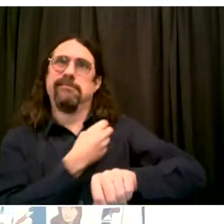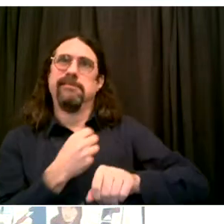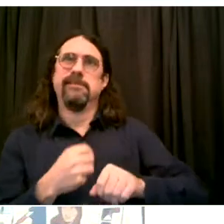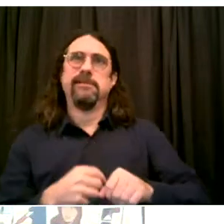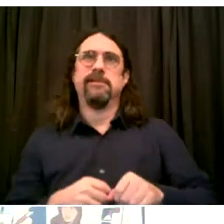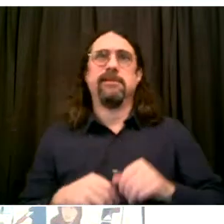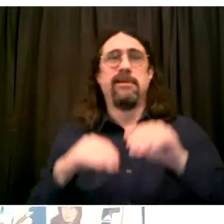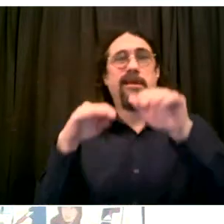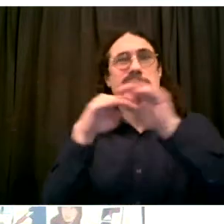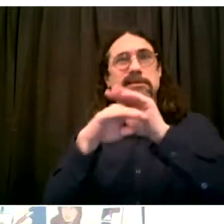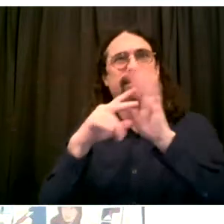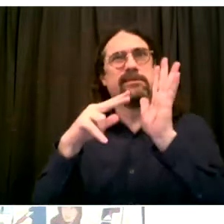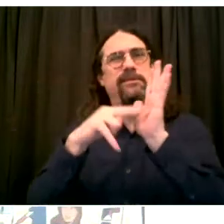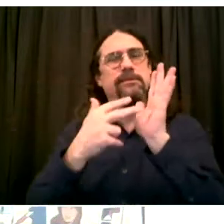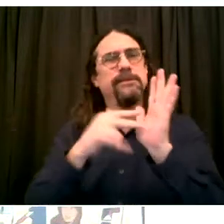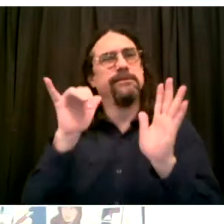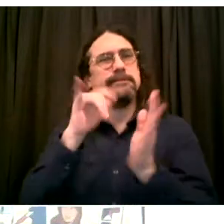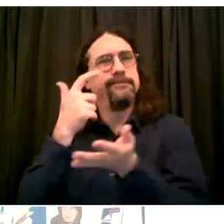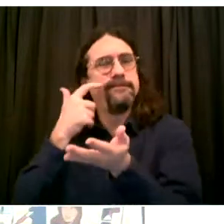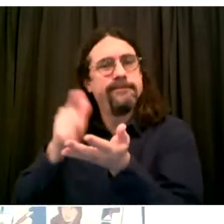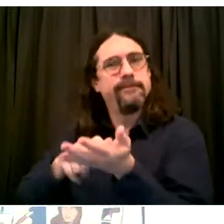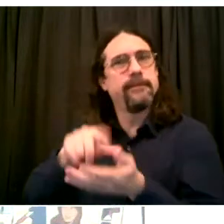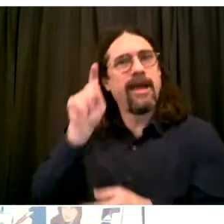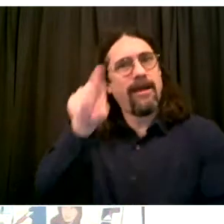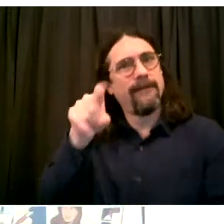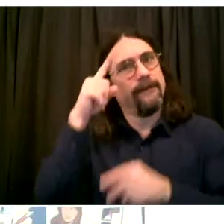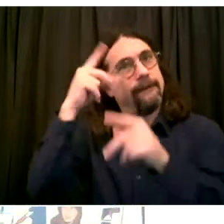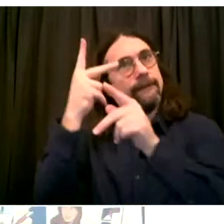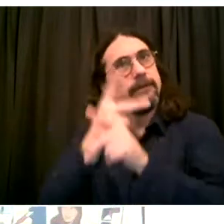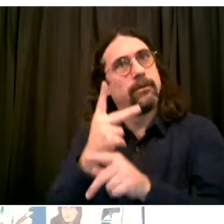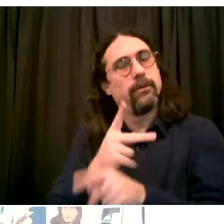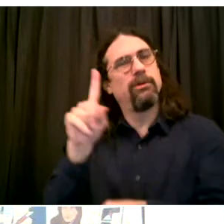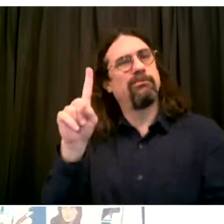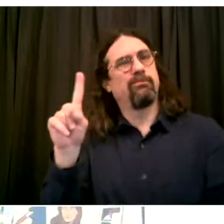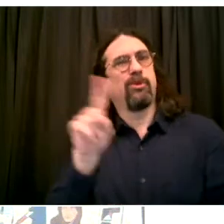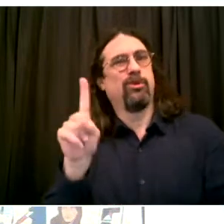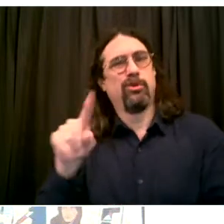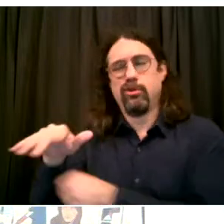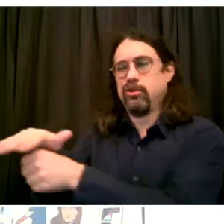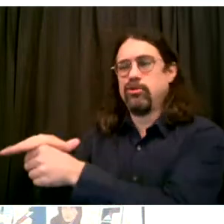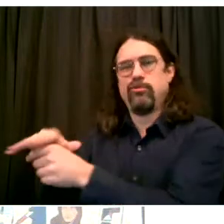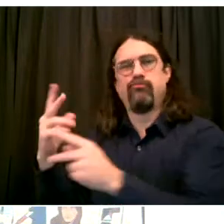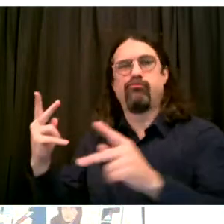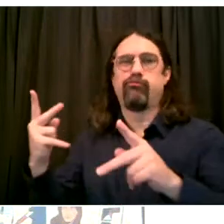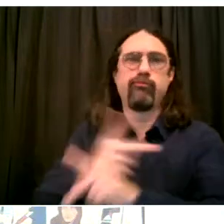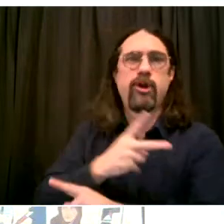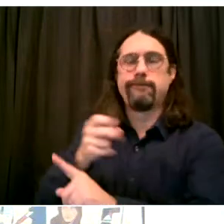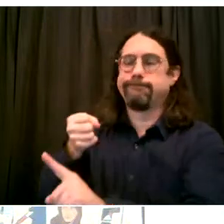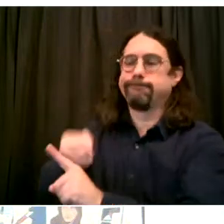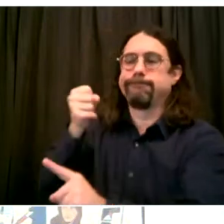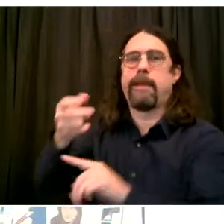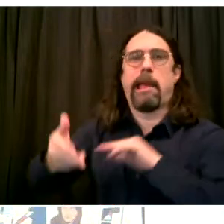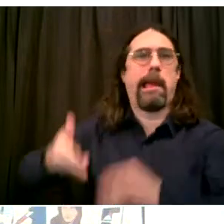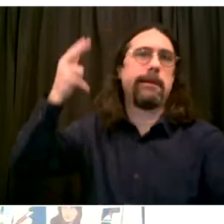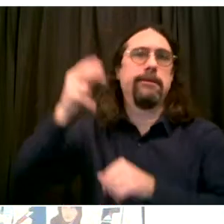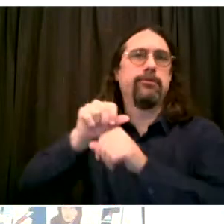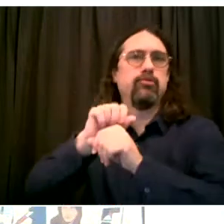PEOPLE WILL MOST BEBEFINET FOR THE NEIGHBORHOODS THAT HAVE BEEN